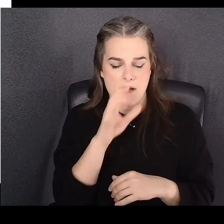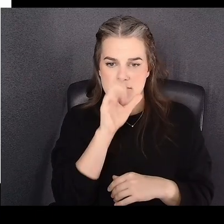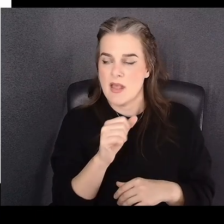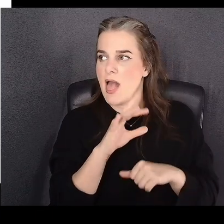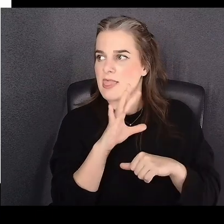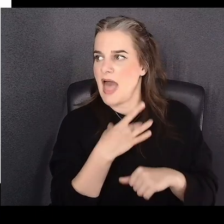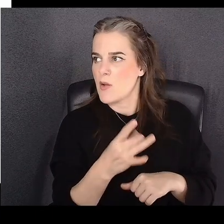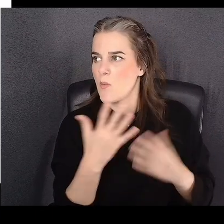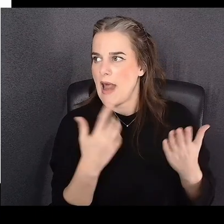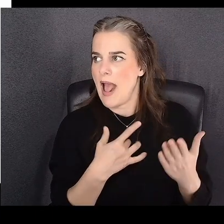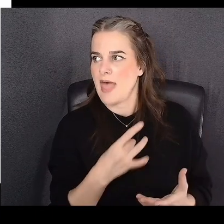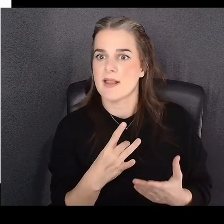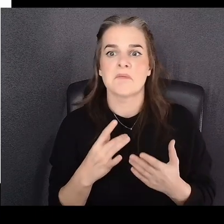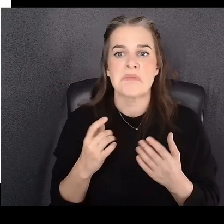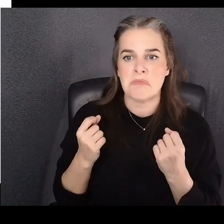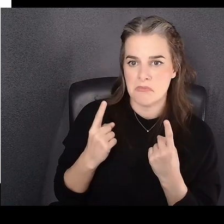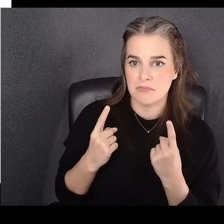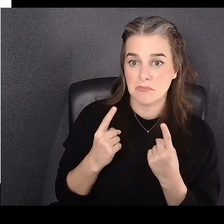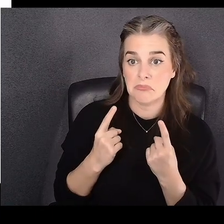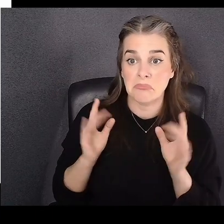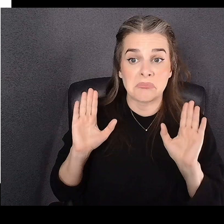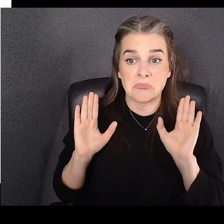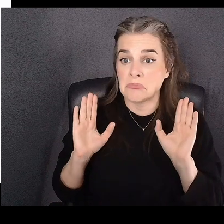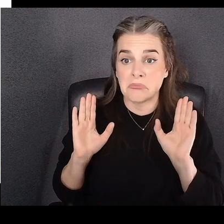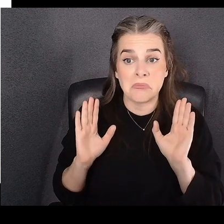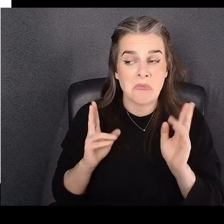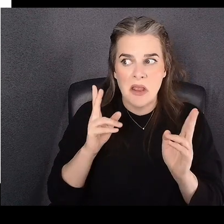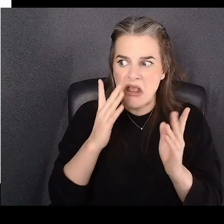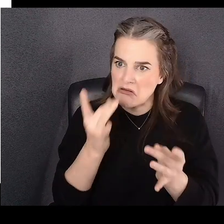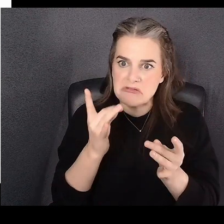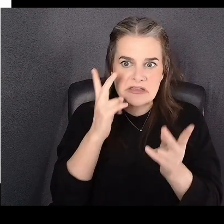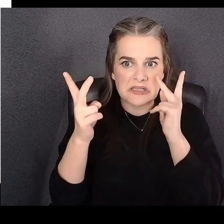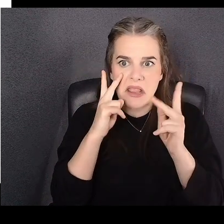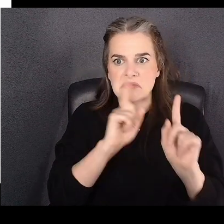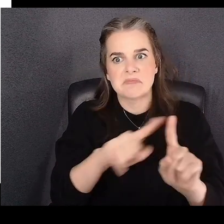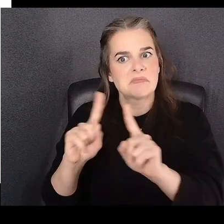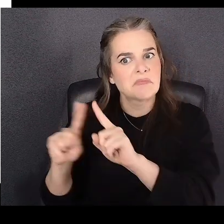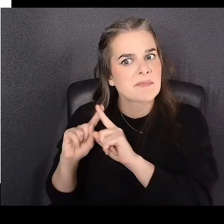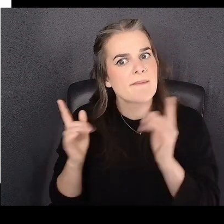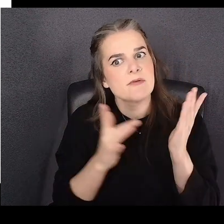all the technologies are helpful and useful to all sorts of needs.